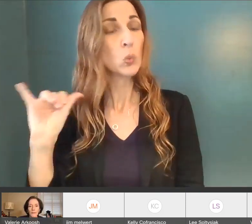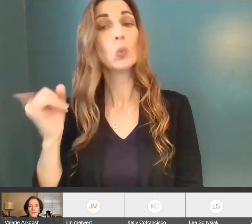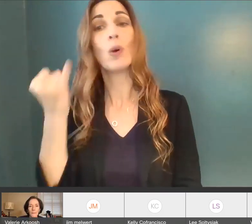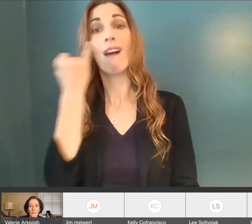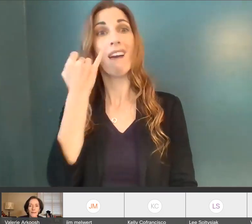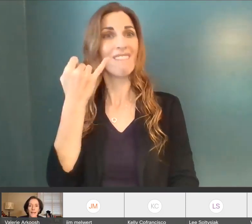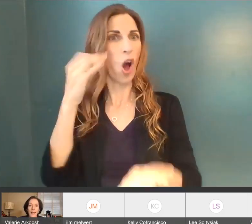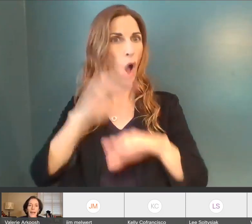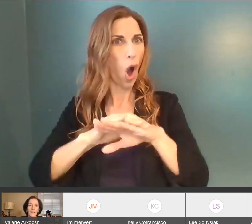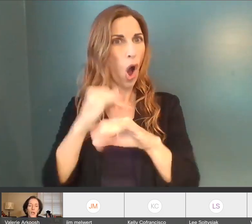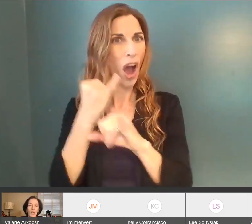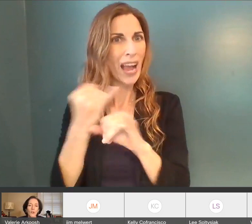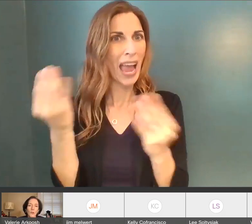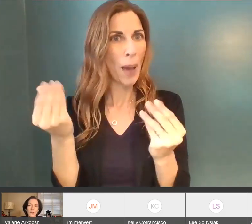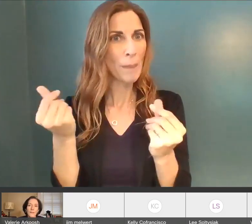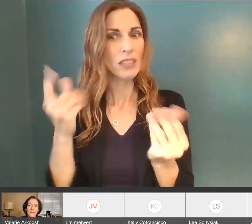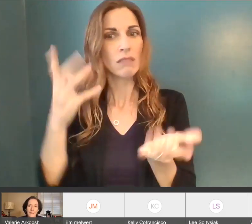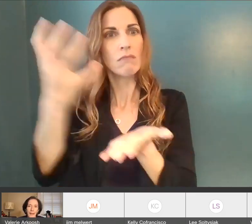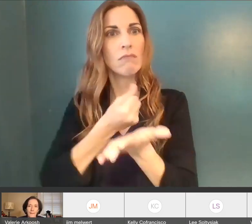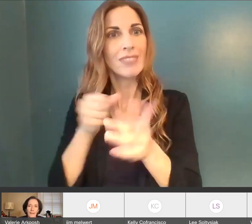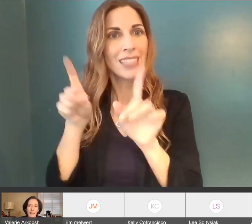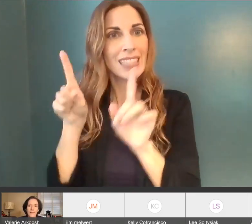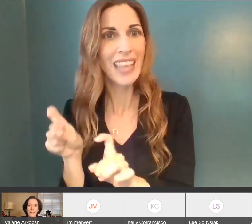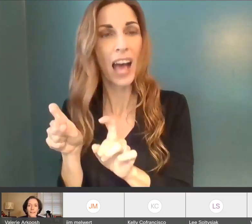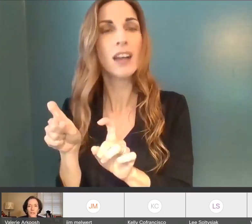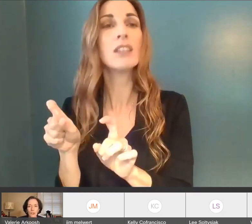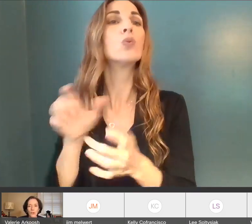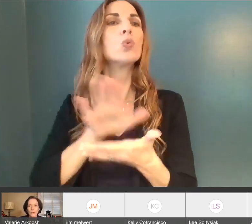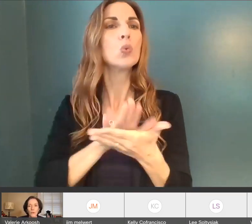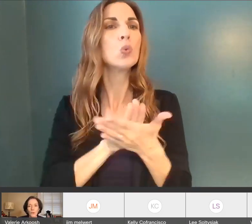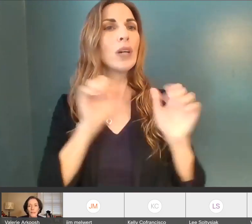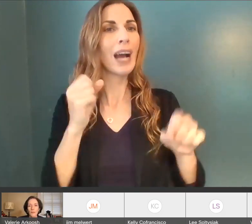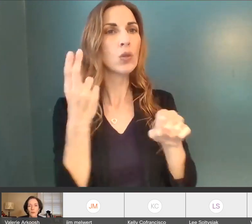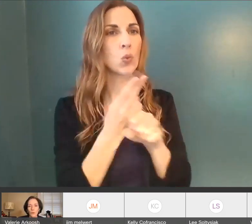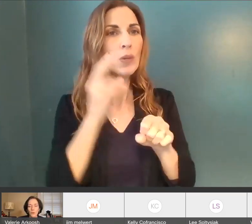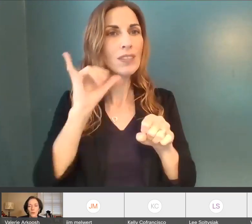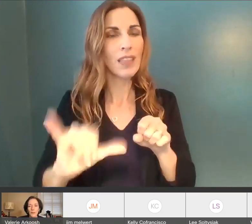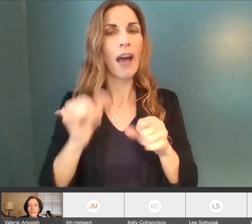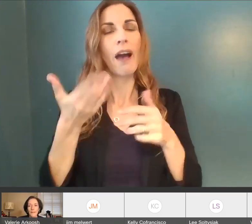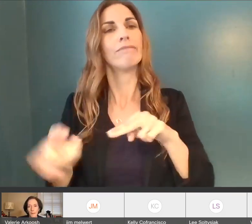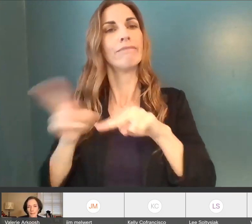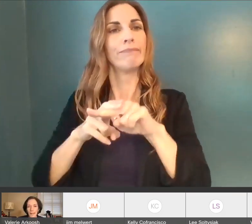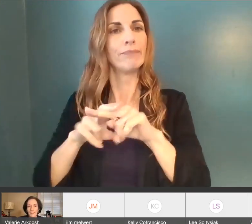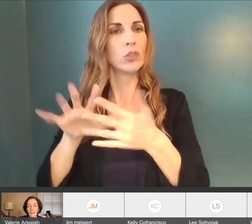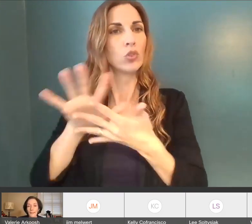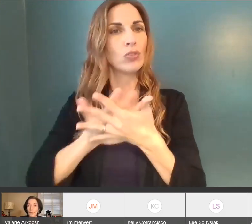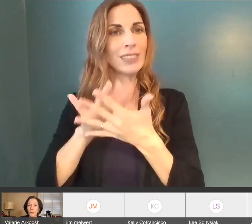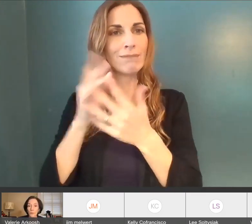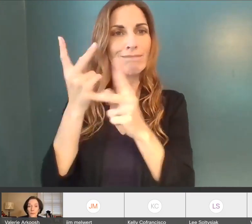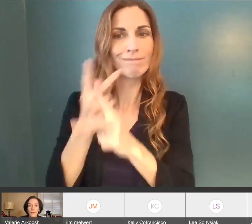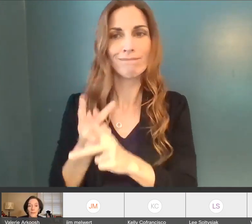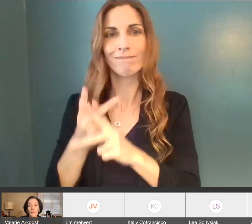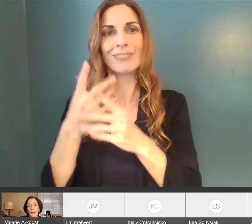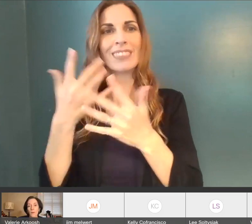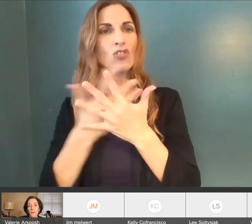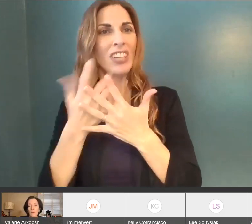systems can use these tests as an additional screening tool in some cases to prevent the virus